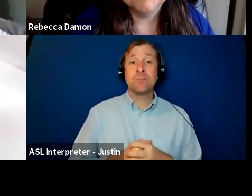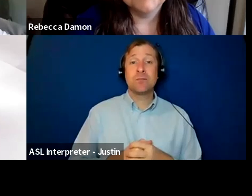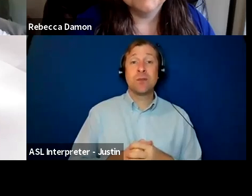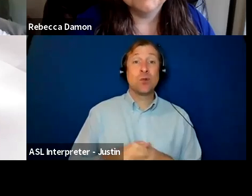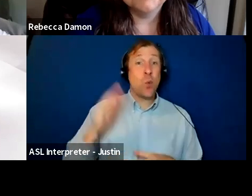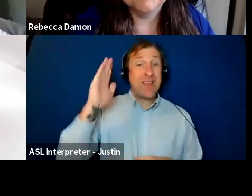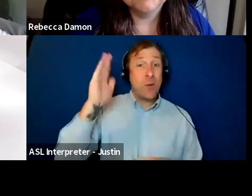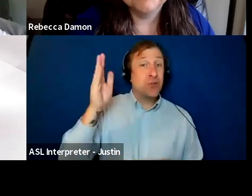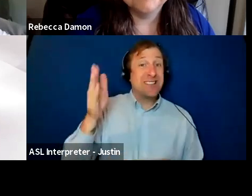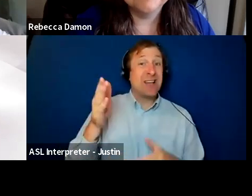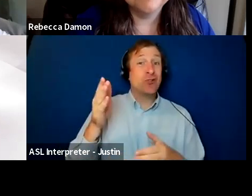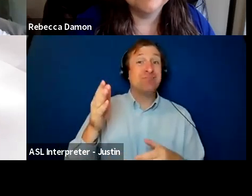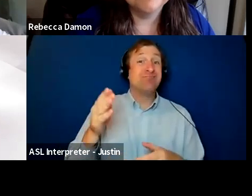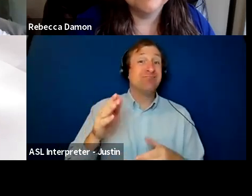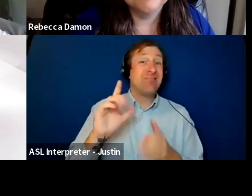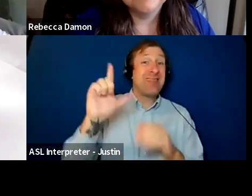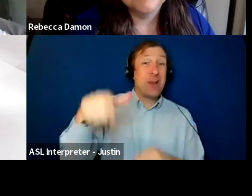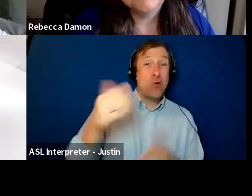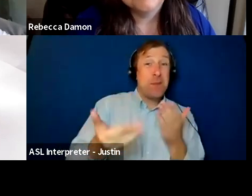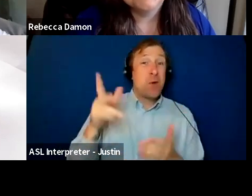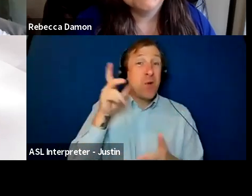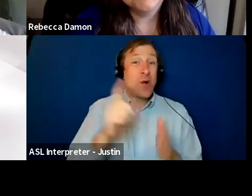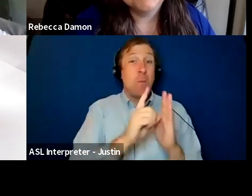but there were moments where each of us stood up for